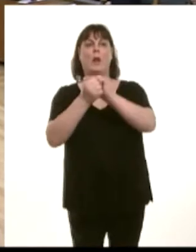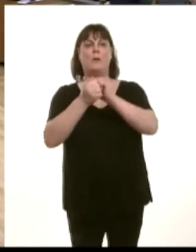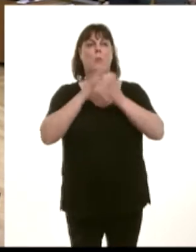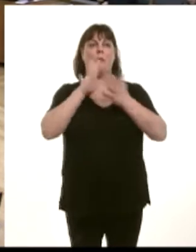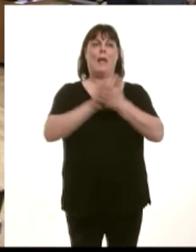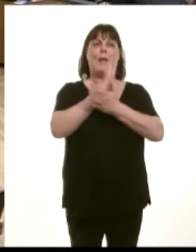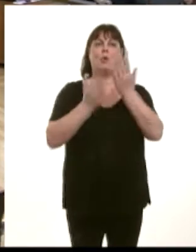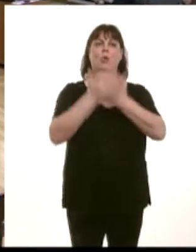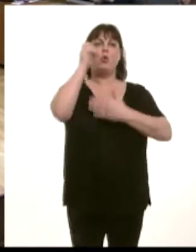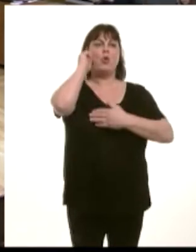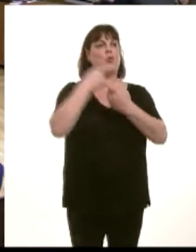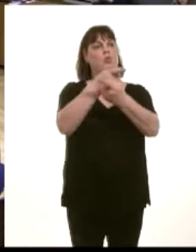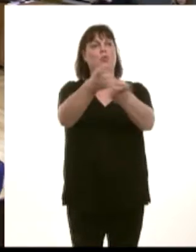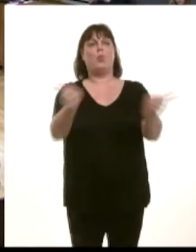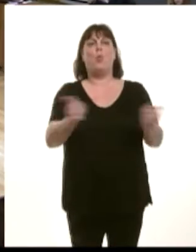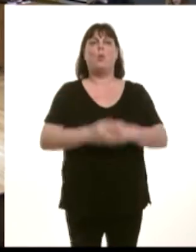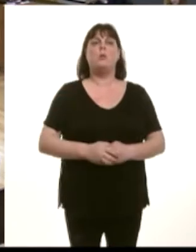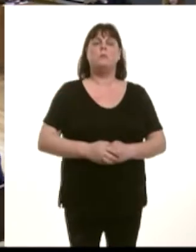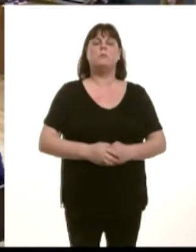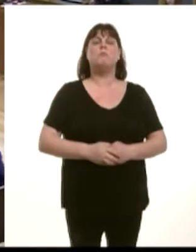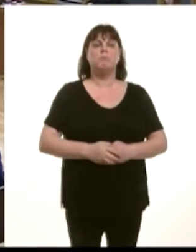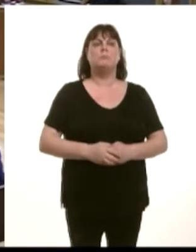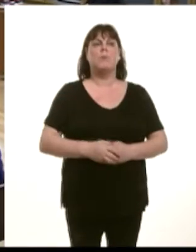from this side of the Chamber.